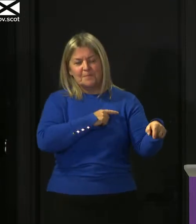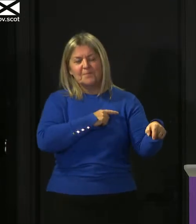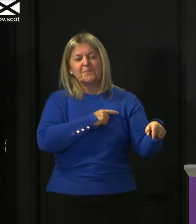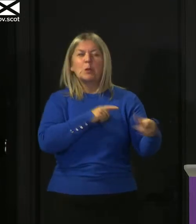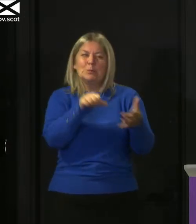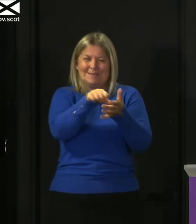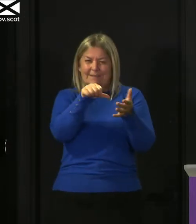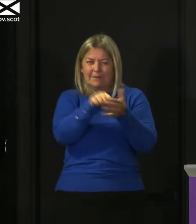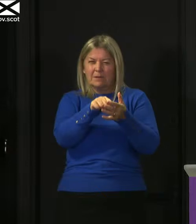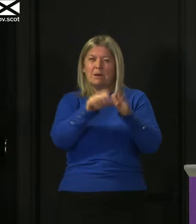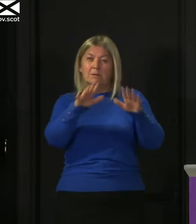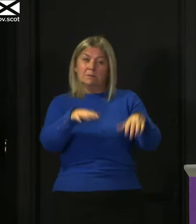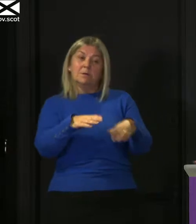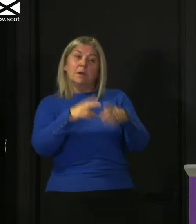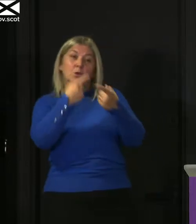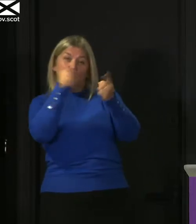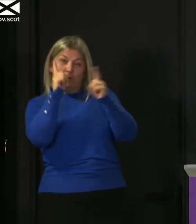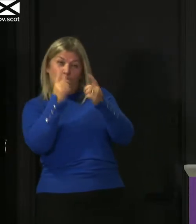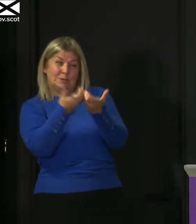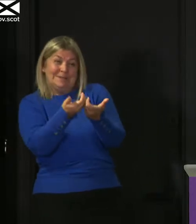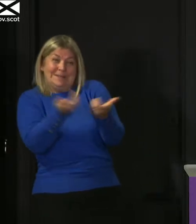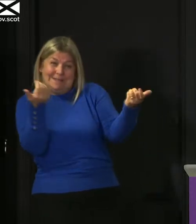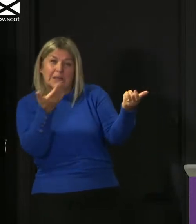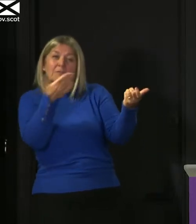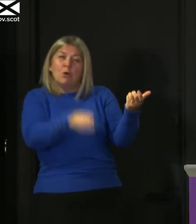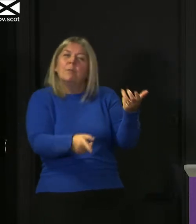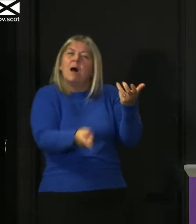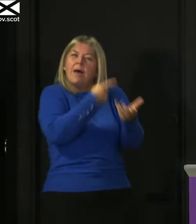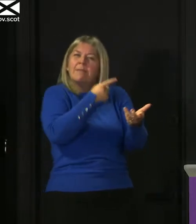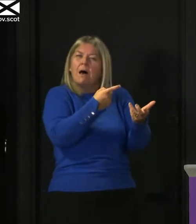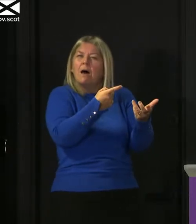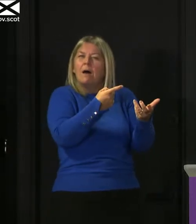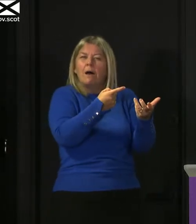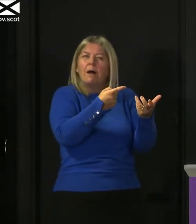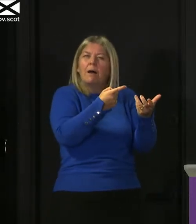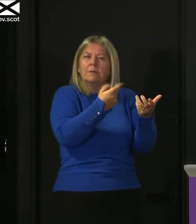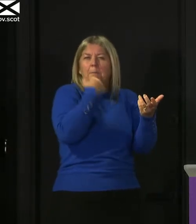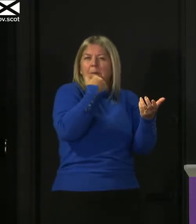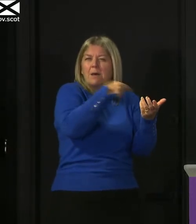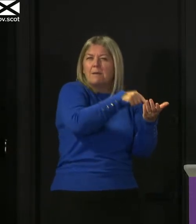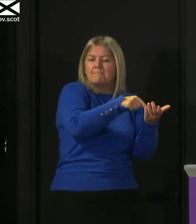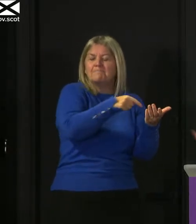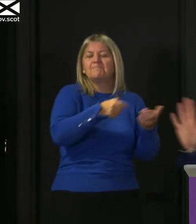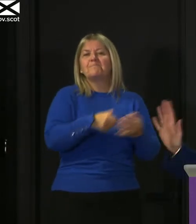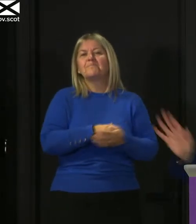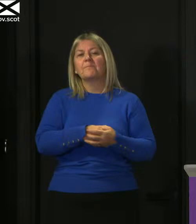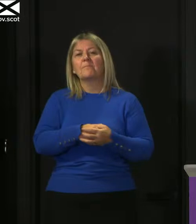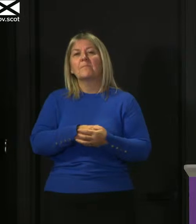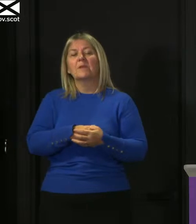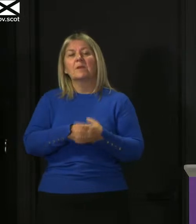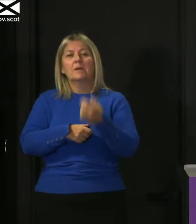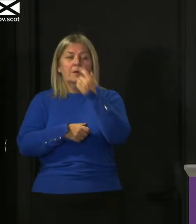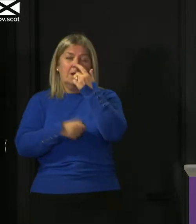differentiate the different strands of that there. On the Gregor will no doubt want